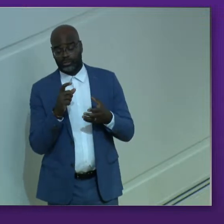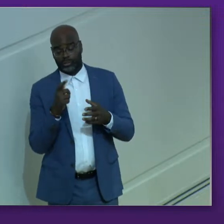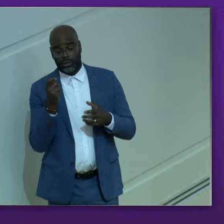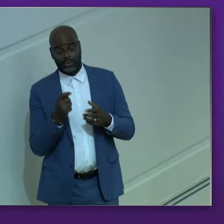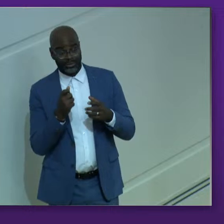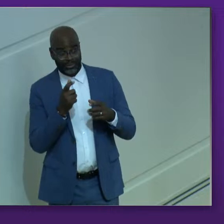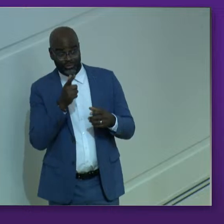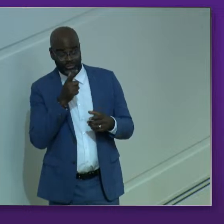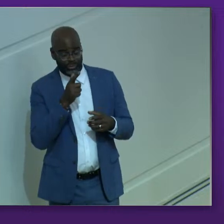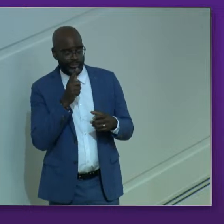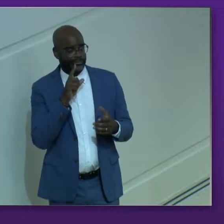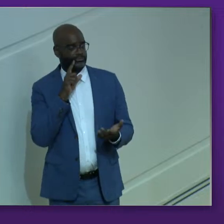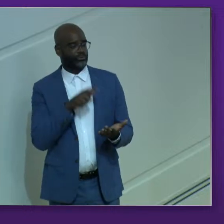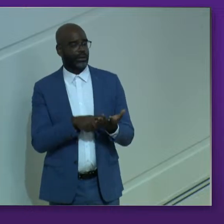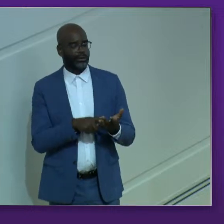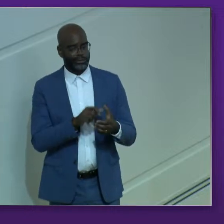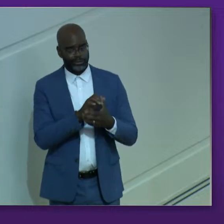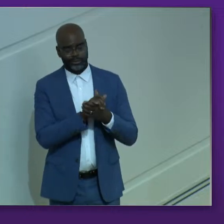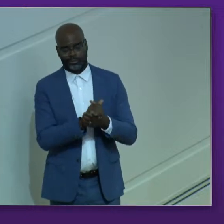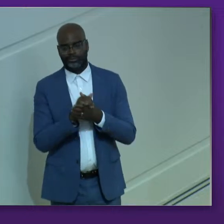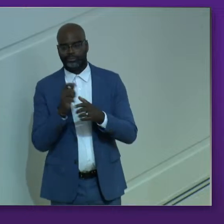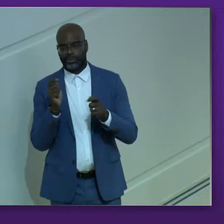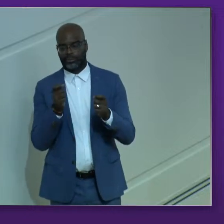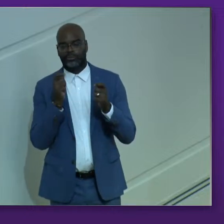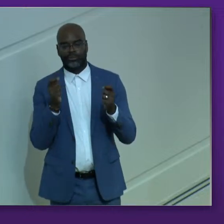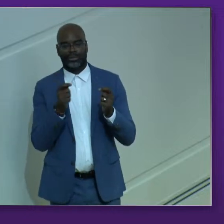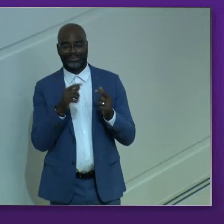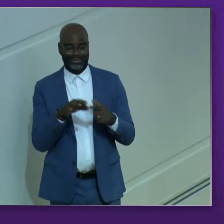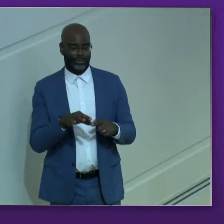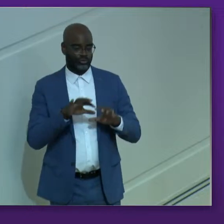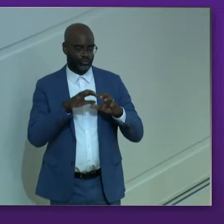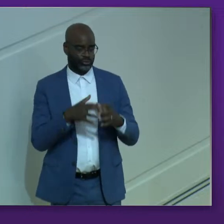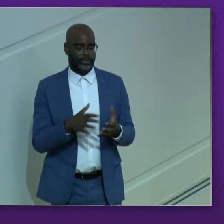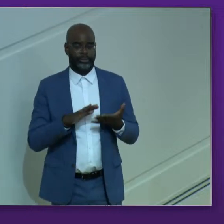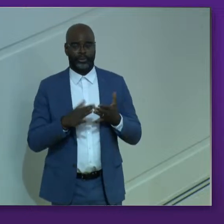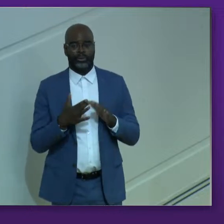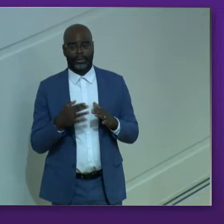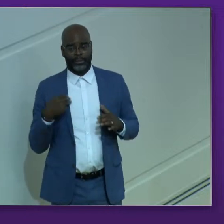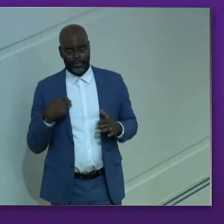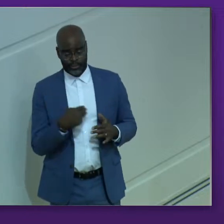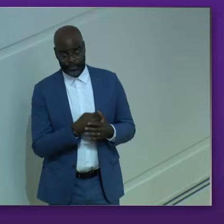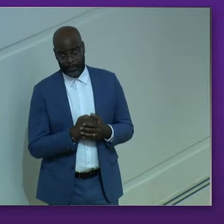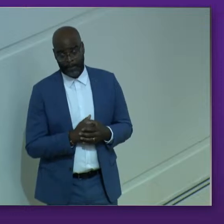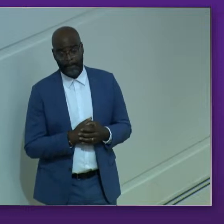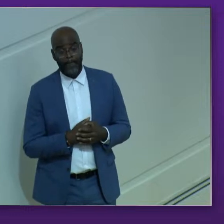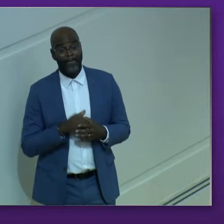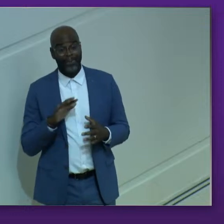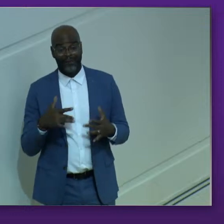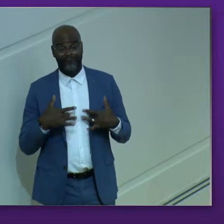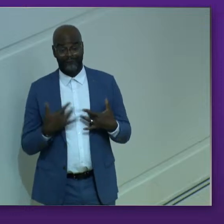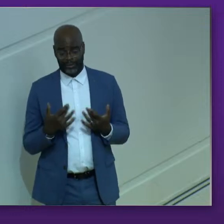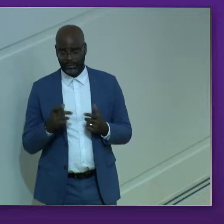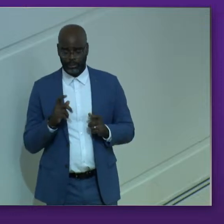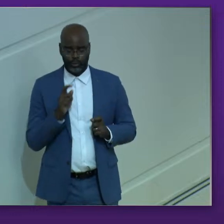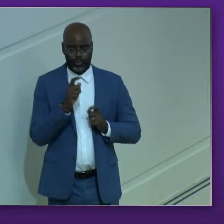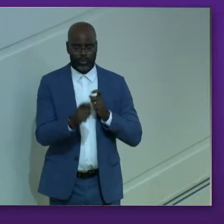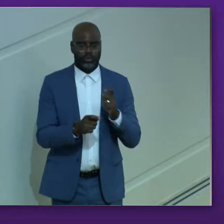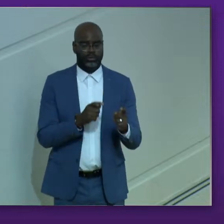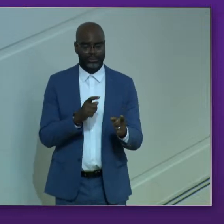THE COURT POSTING AT COMMENCEMENT THIS FRIDAY YOU CAN TAKE PRIDE IN KNOWING THE MACMURRAY COLLEGE IS A SOLID